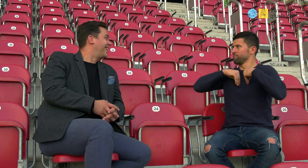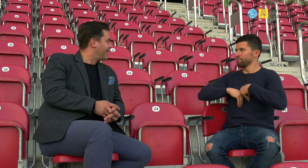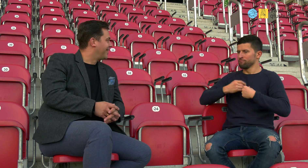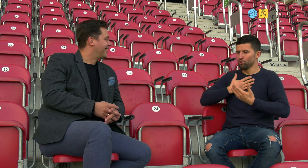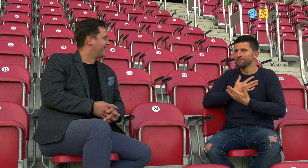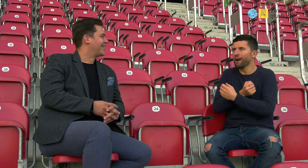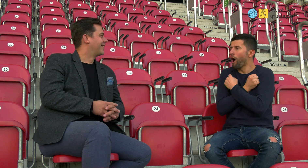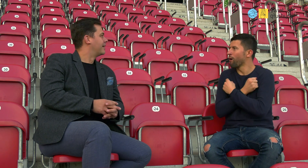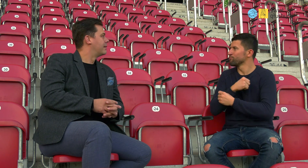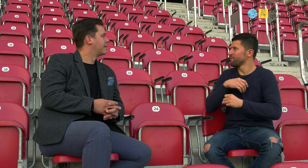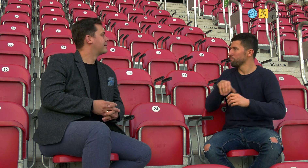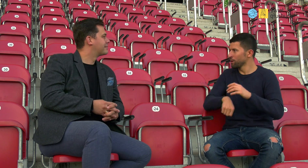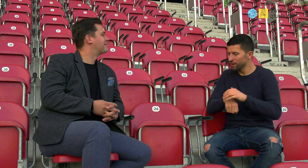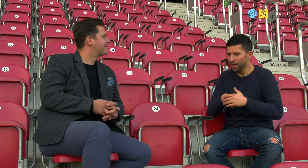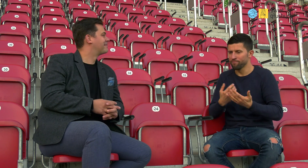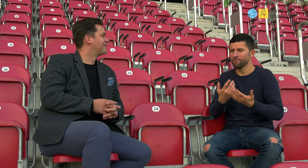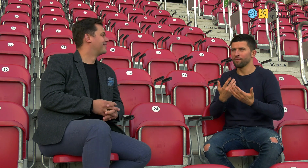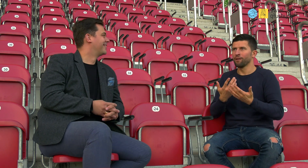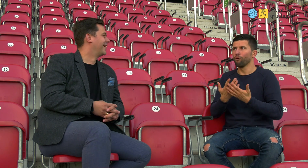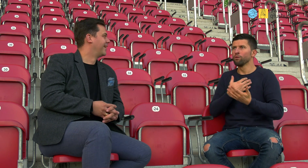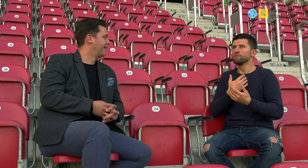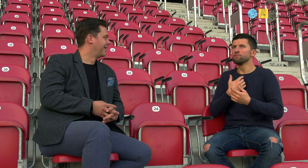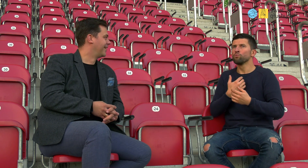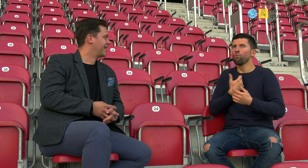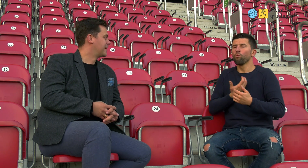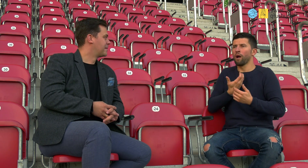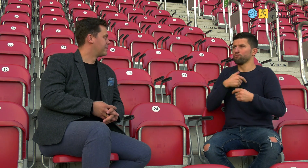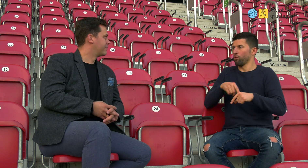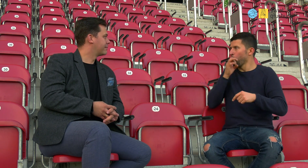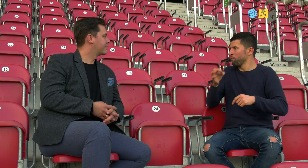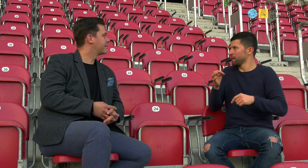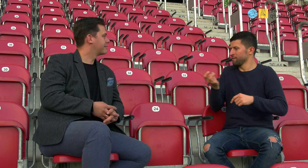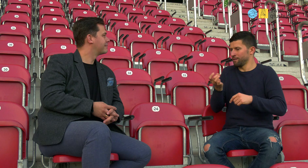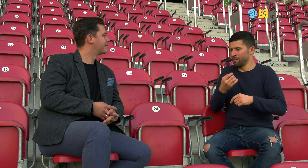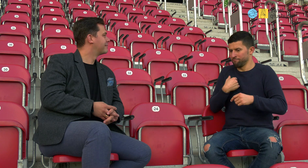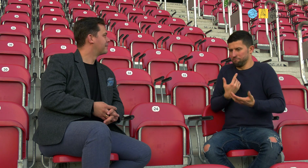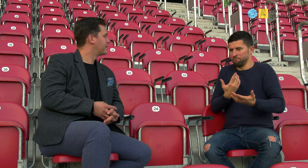Then I felt, that I had fallen in love with soccer. I felt that I was good at it.